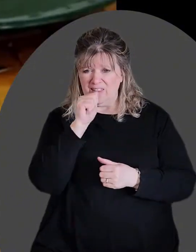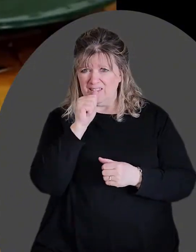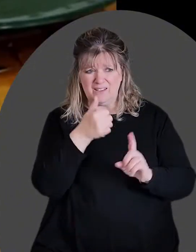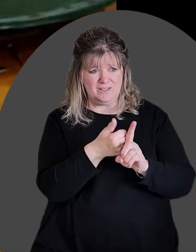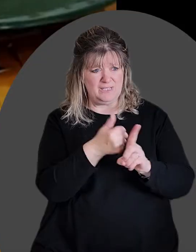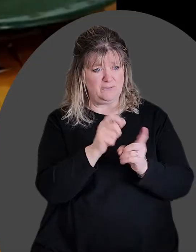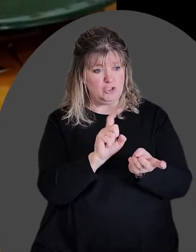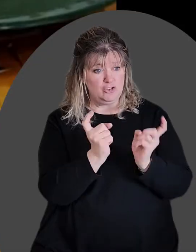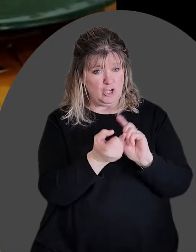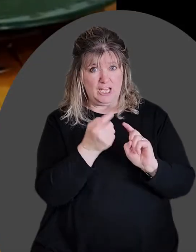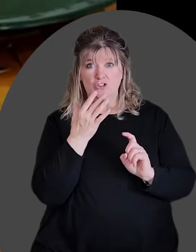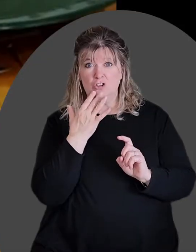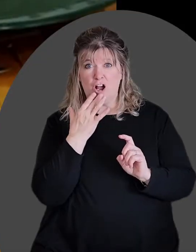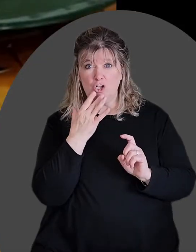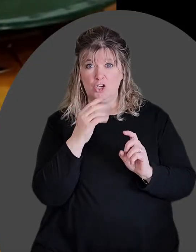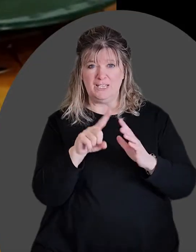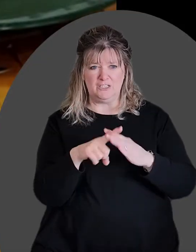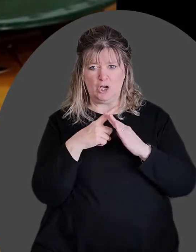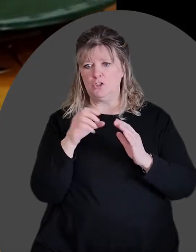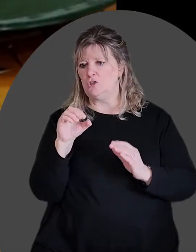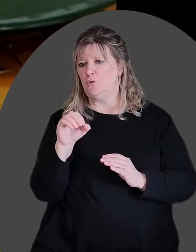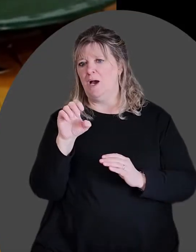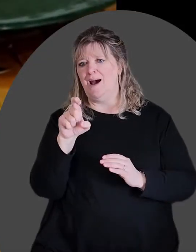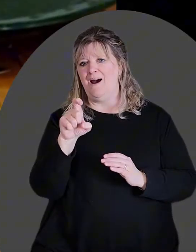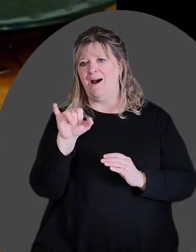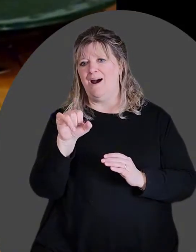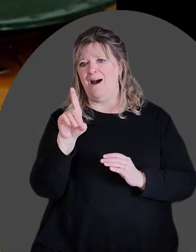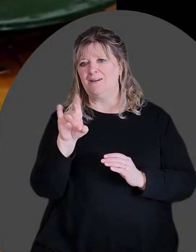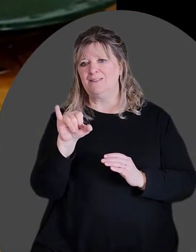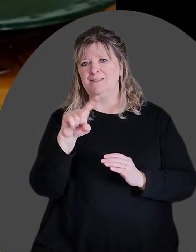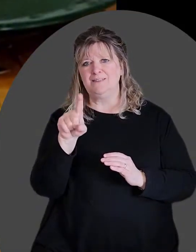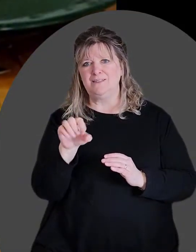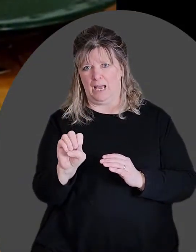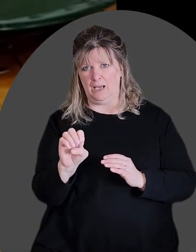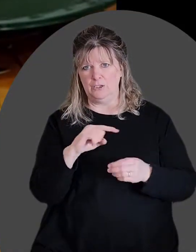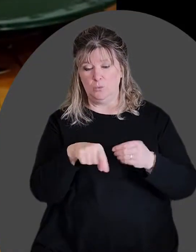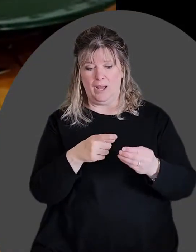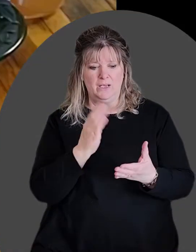and they start oxidizing after they've been cut especially that rind